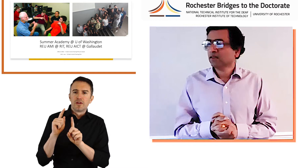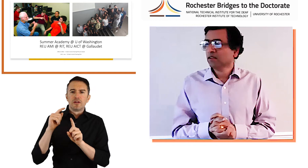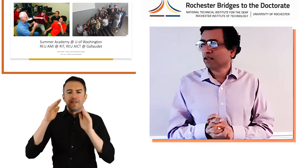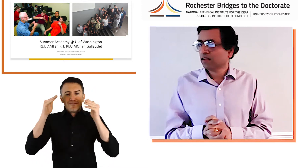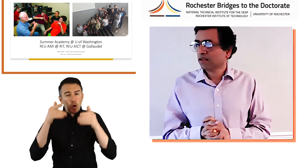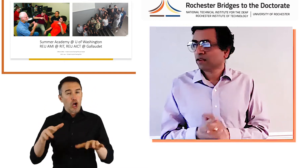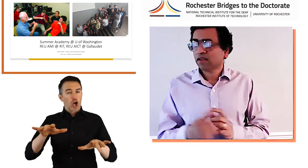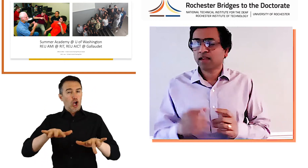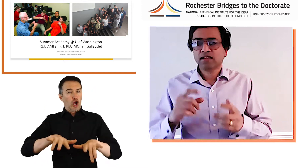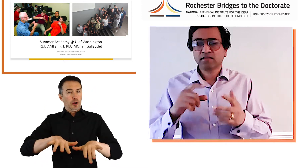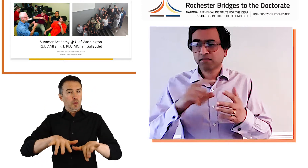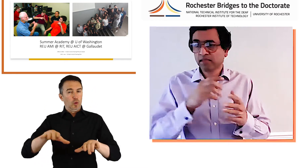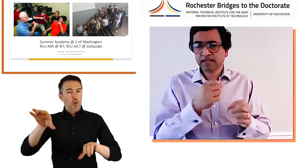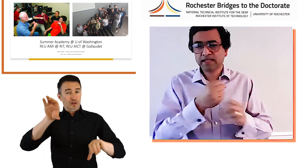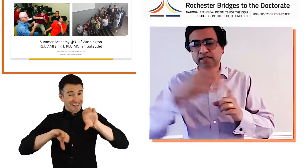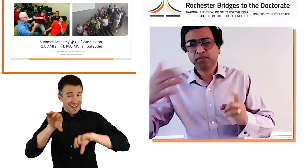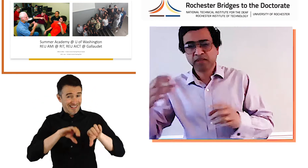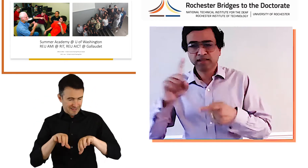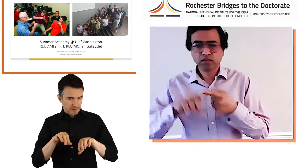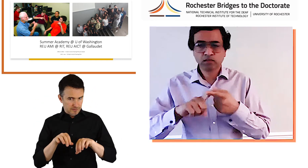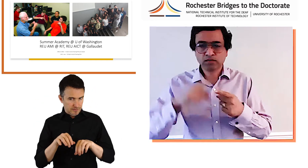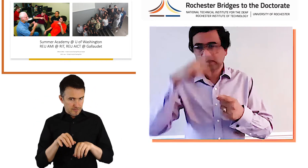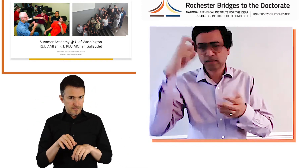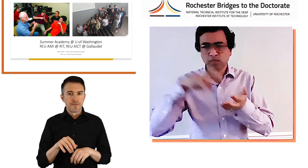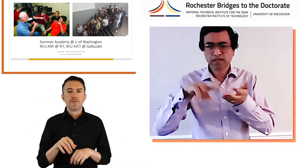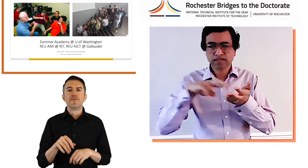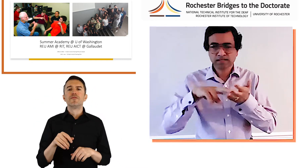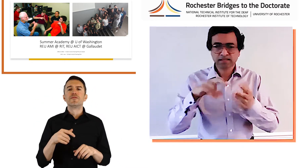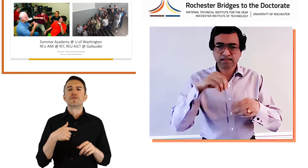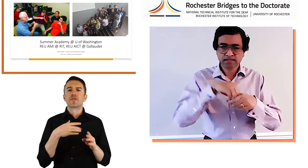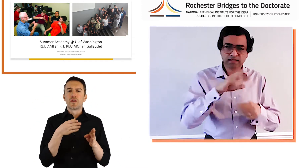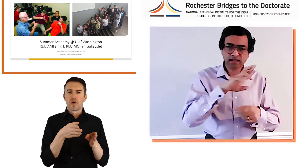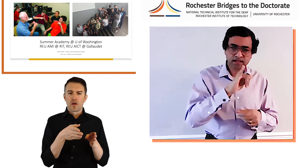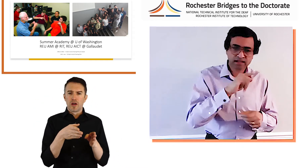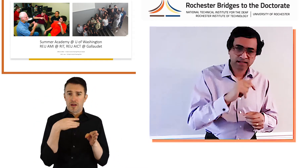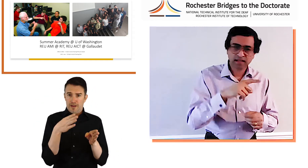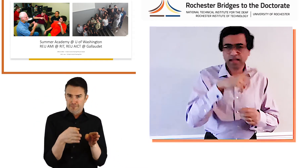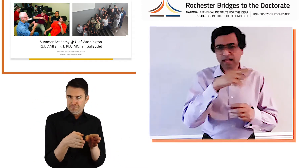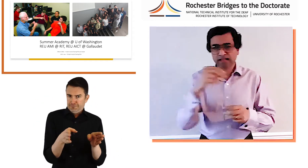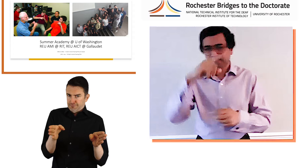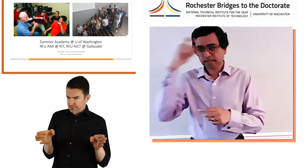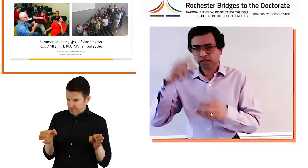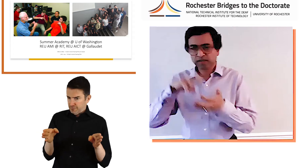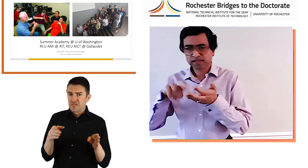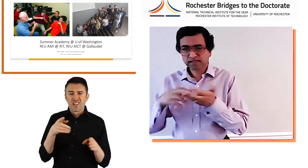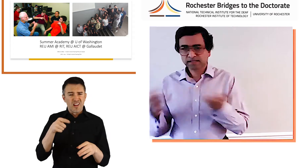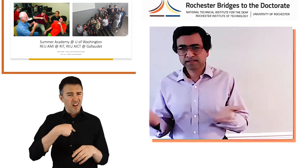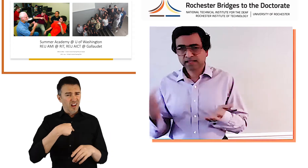who were pursuing computer science degrees, and then I expanded to summer research at RIT